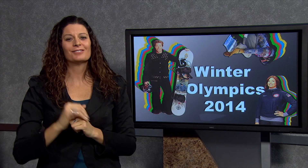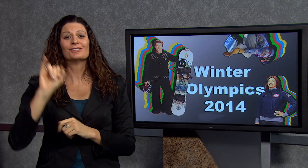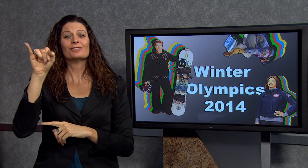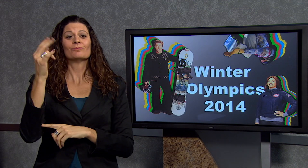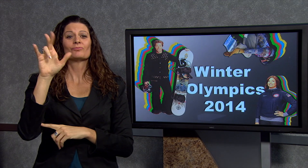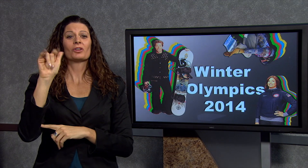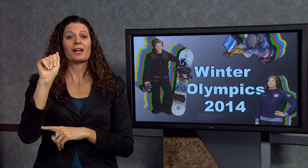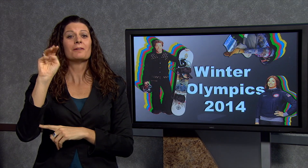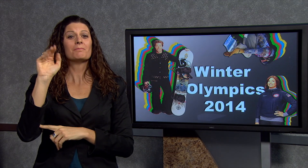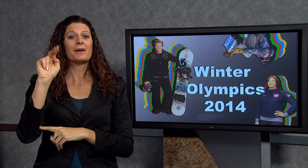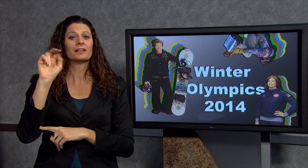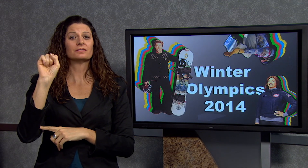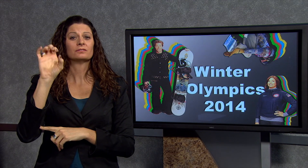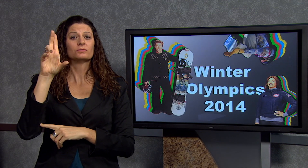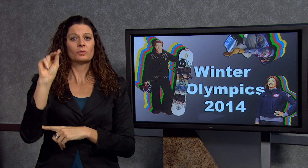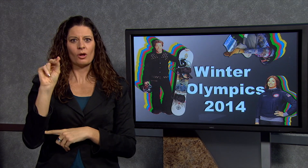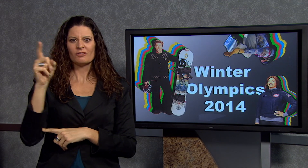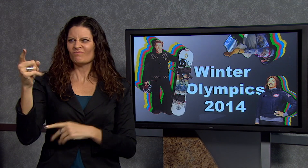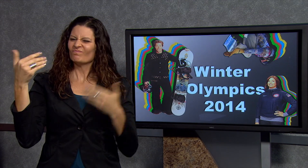IT IN SOCHI.